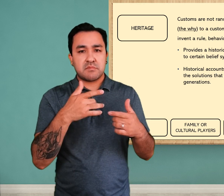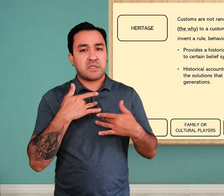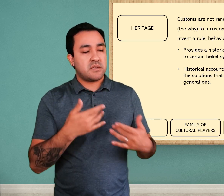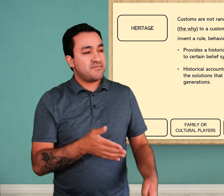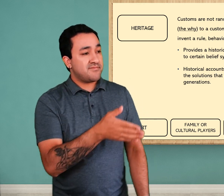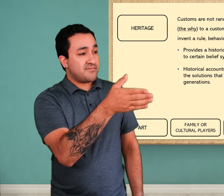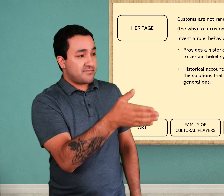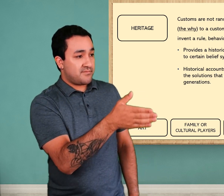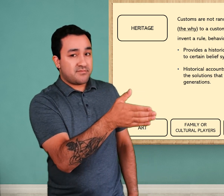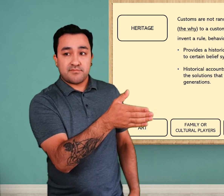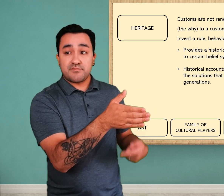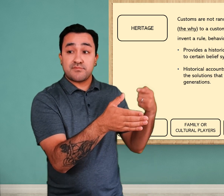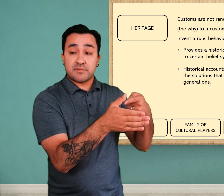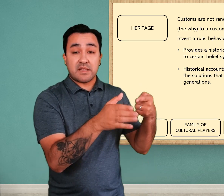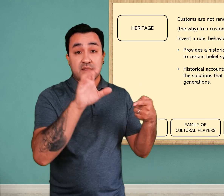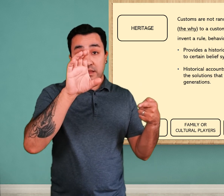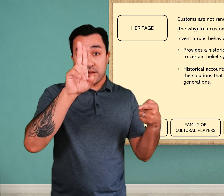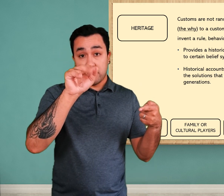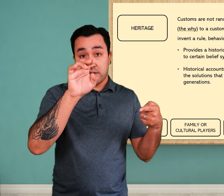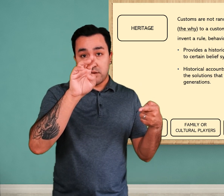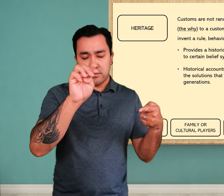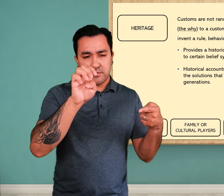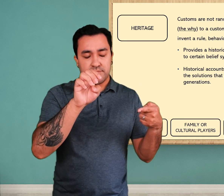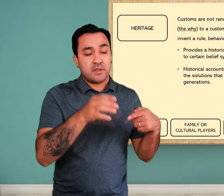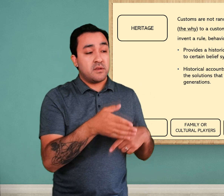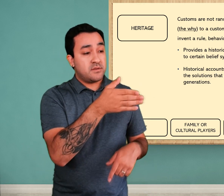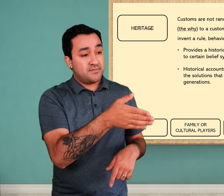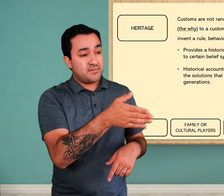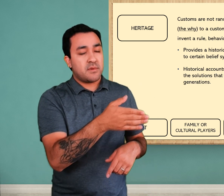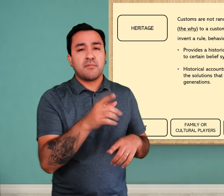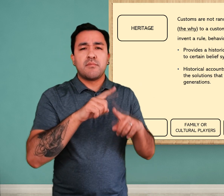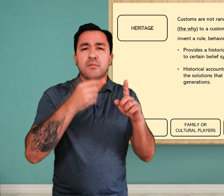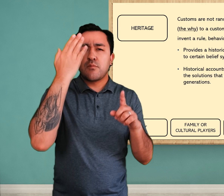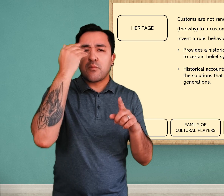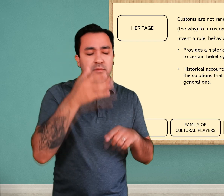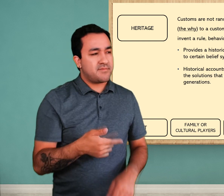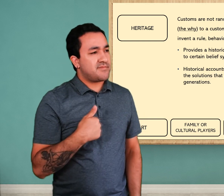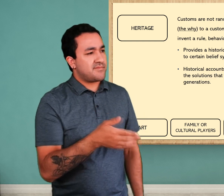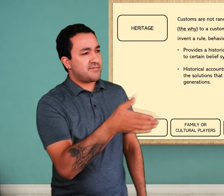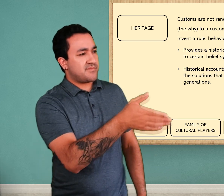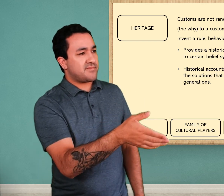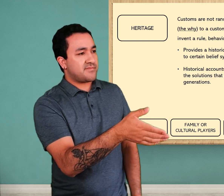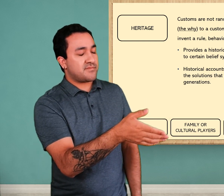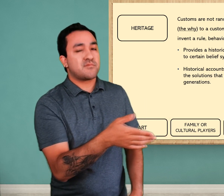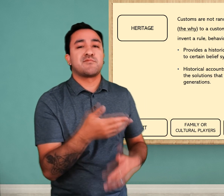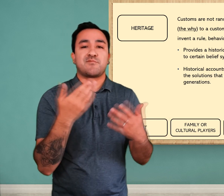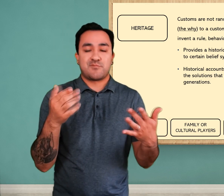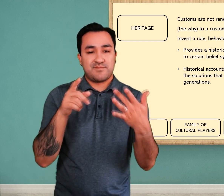Shaking hands is the custom people follow but why do people shake hands? Heritage can explain this.